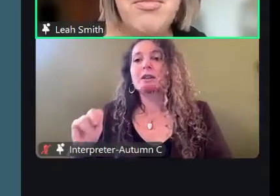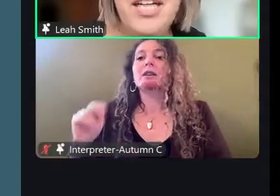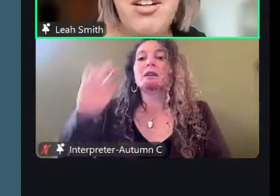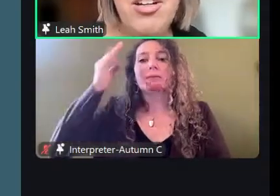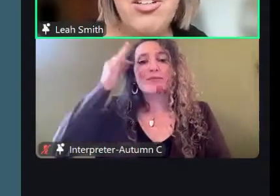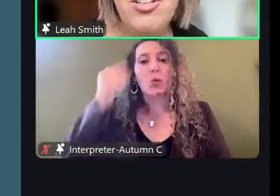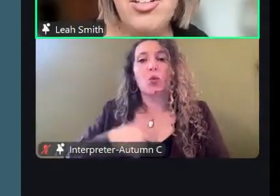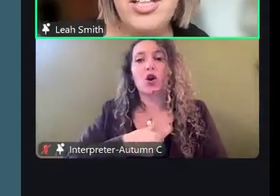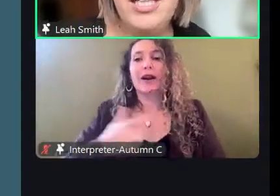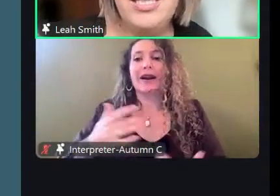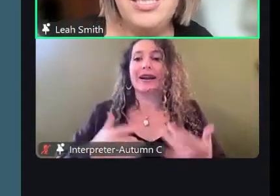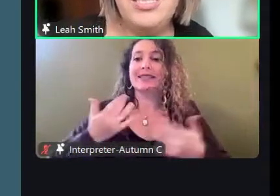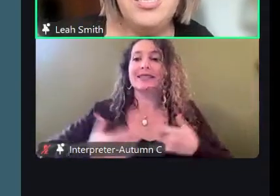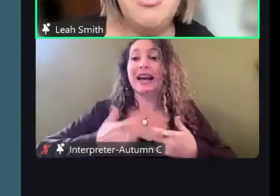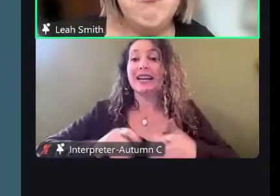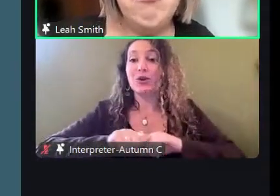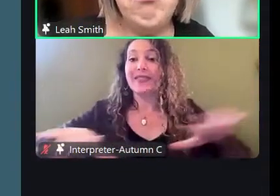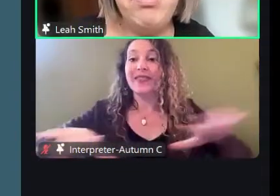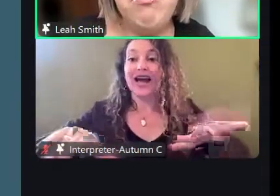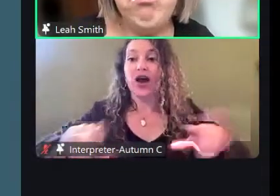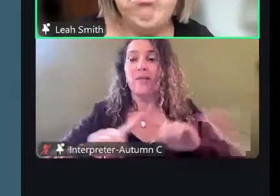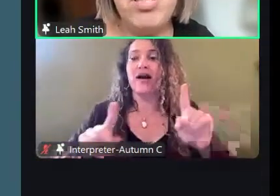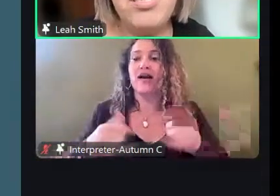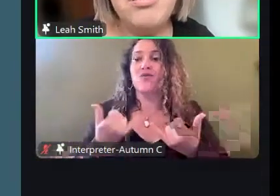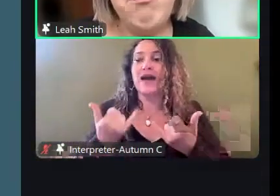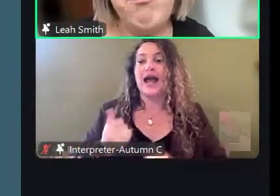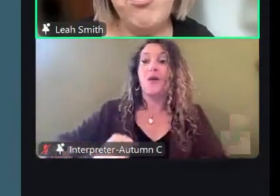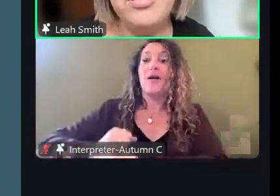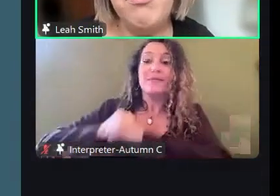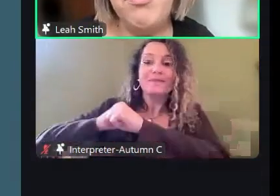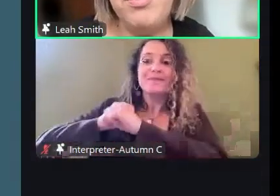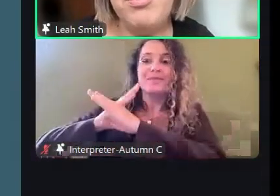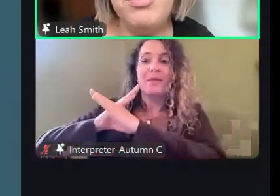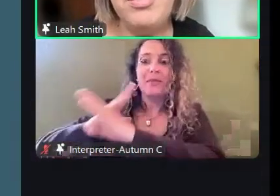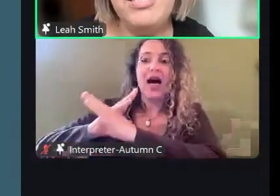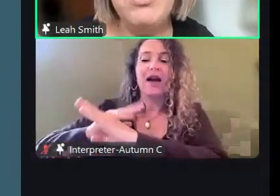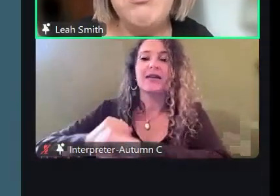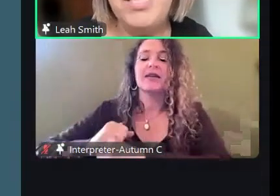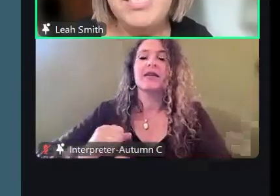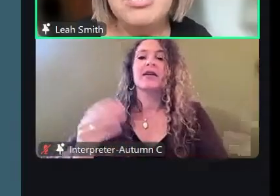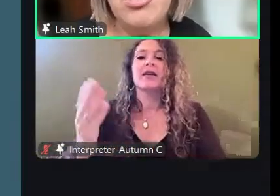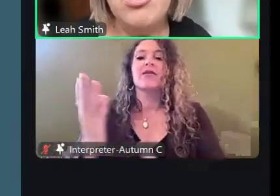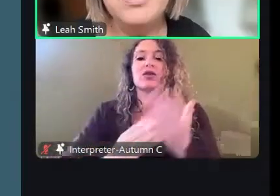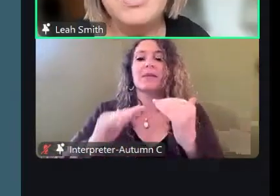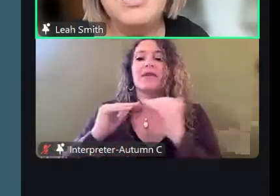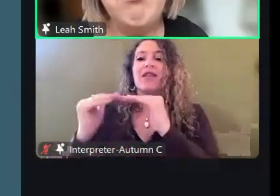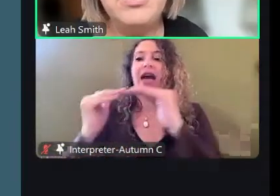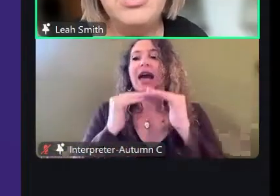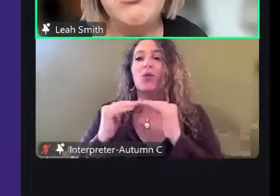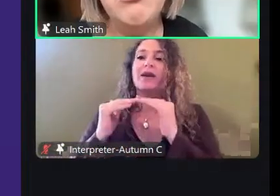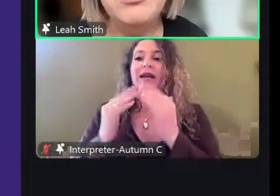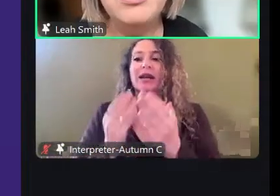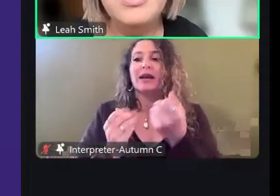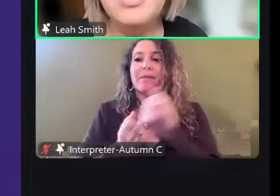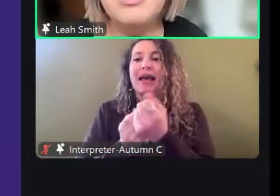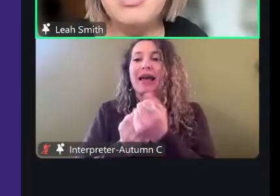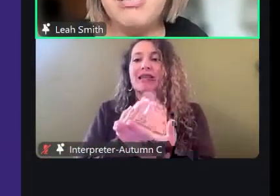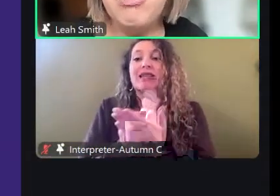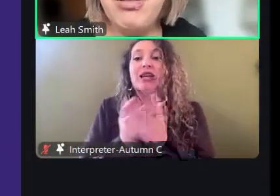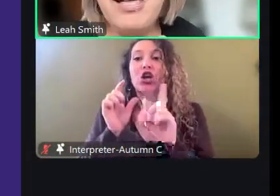they are currently being blocked for some of the equity based terms that have been used. So we are,